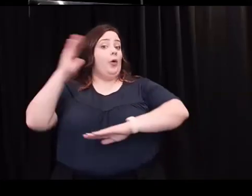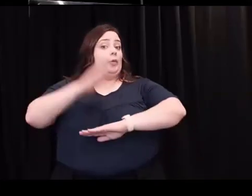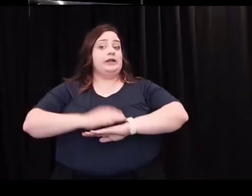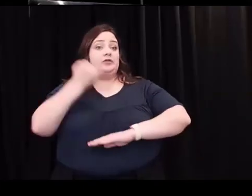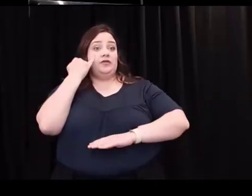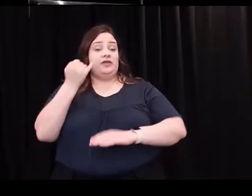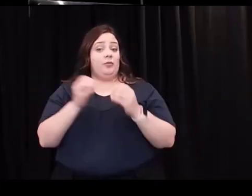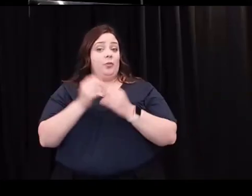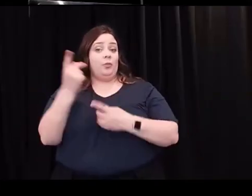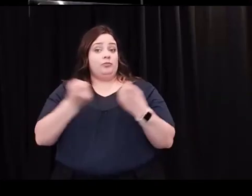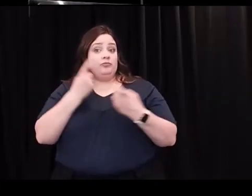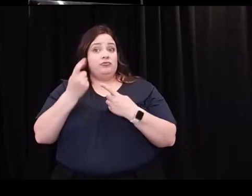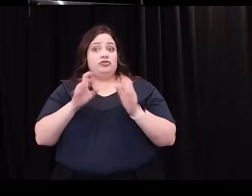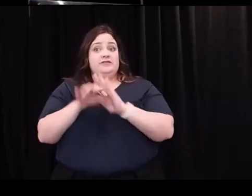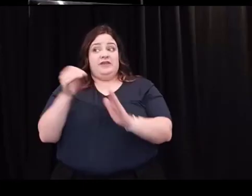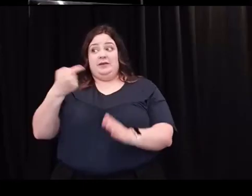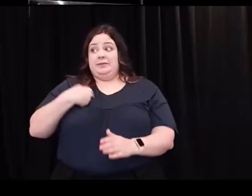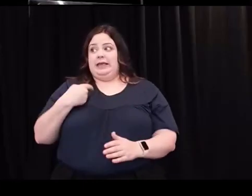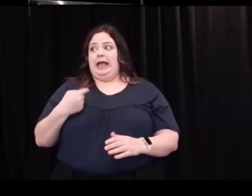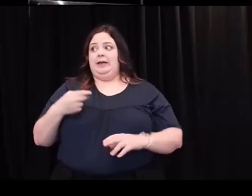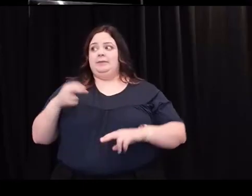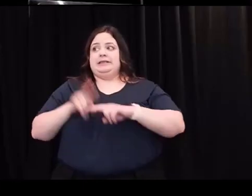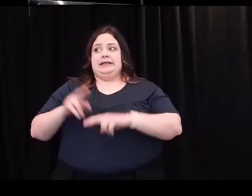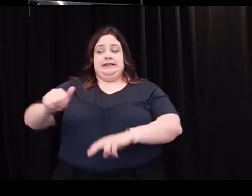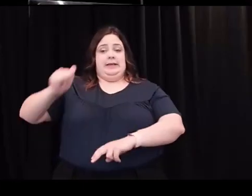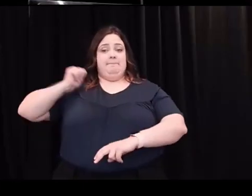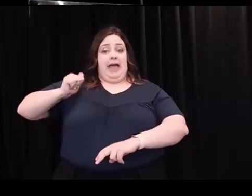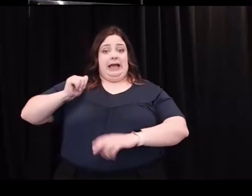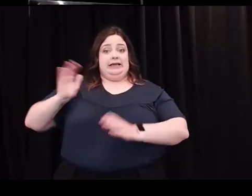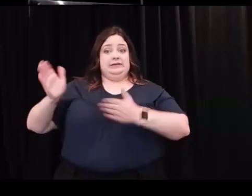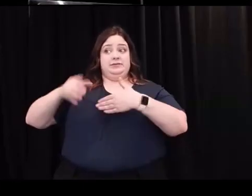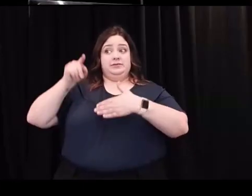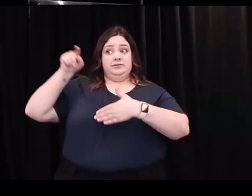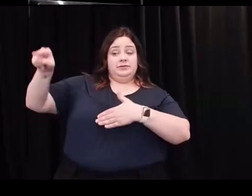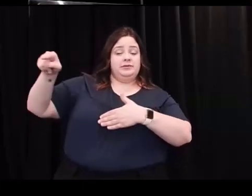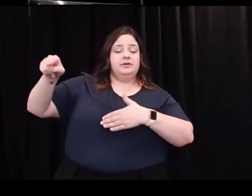just come and find me. I'm sitting in in the back there. Thank you all very very much for